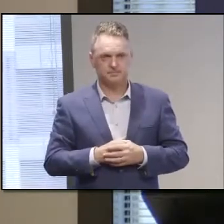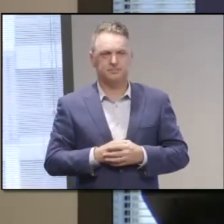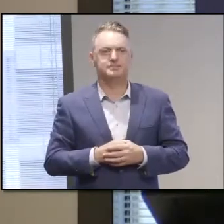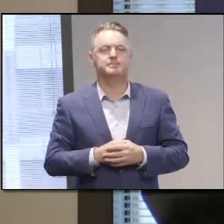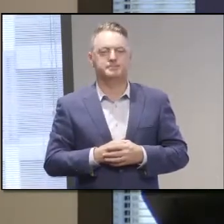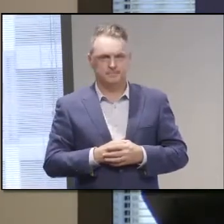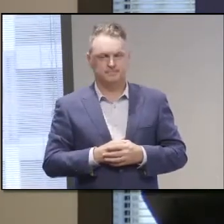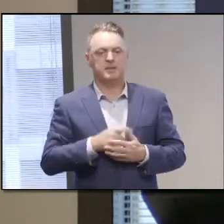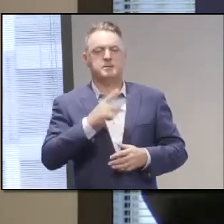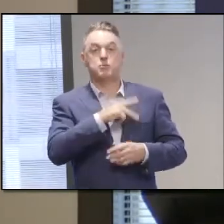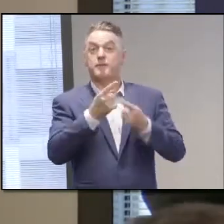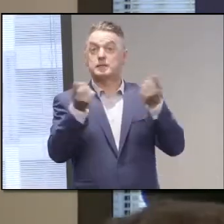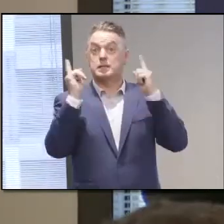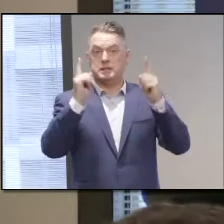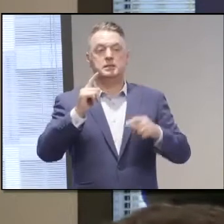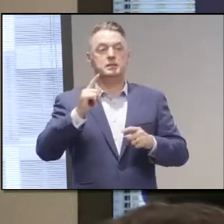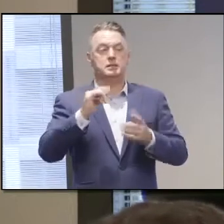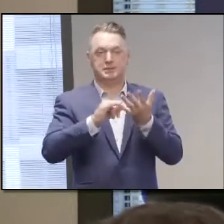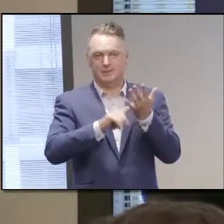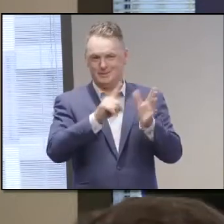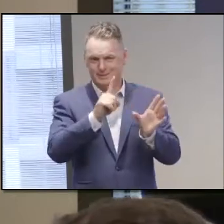and he's going to talk about the impact of environmental exposures in early life.